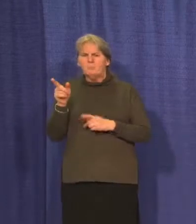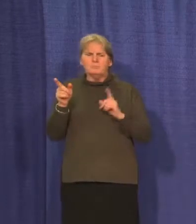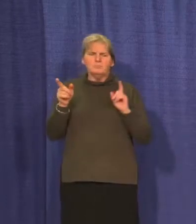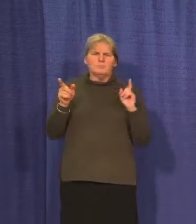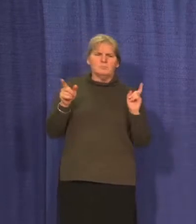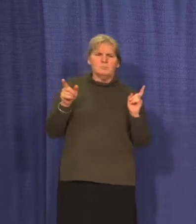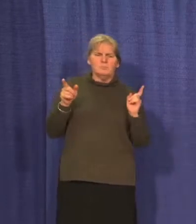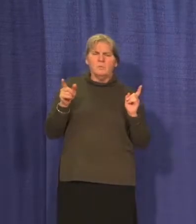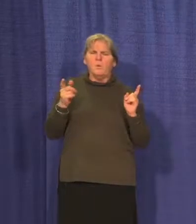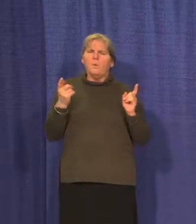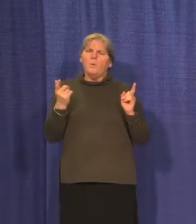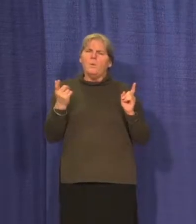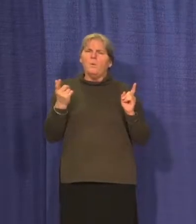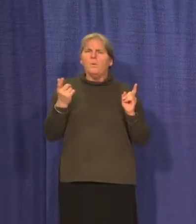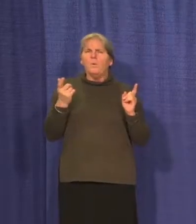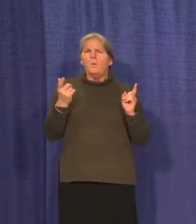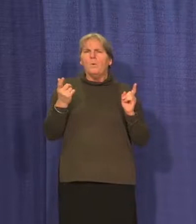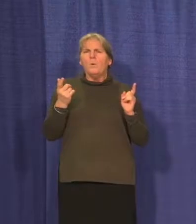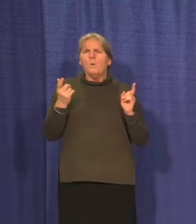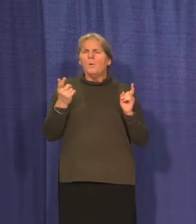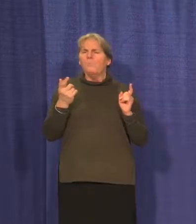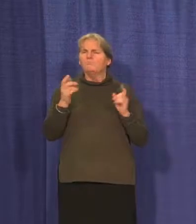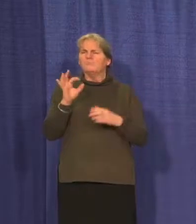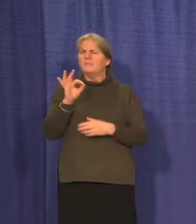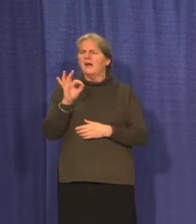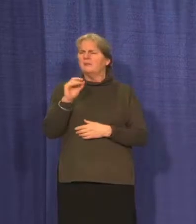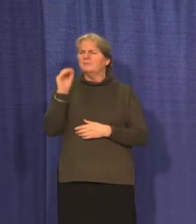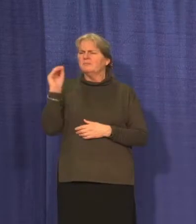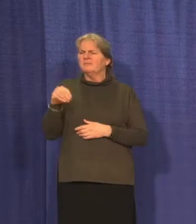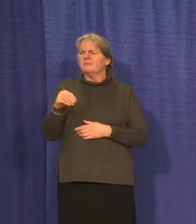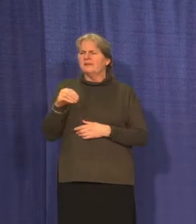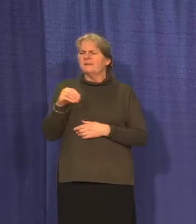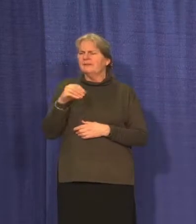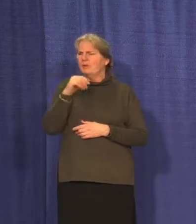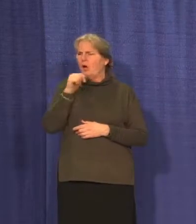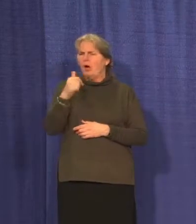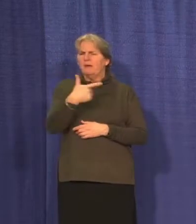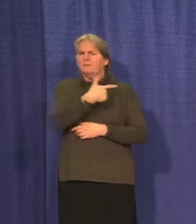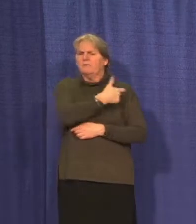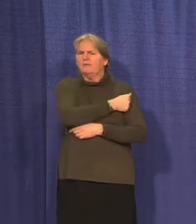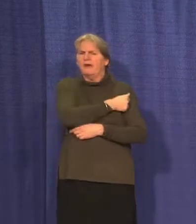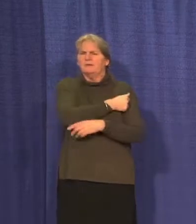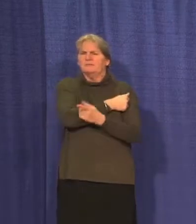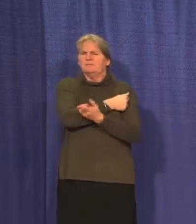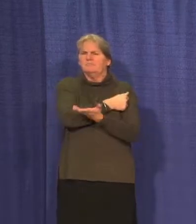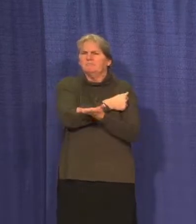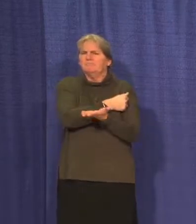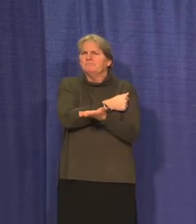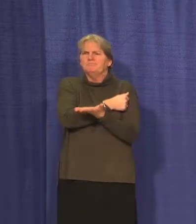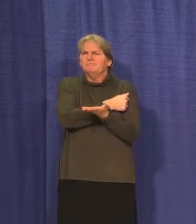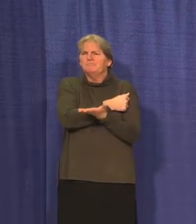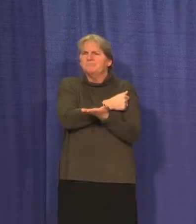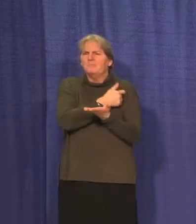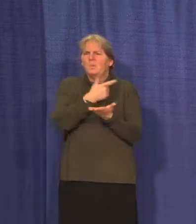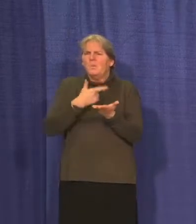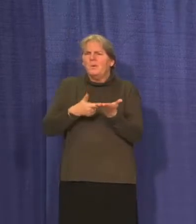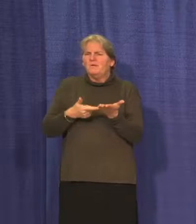explain, what accounts for the 9 percent who haven't been vaccinated yet, and I guess when do you foresee them getting